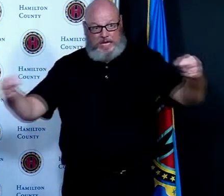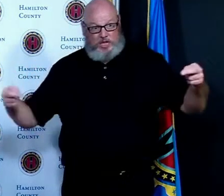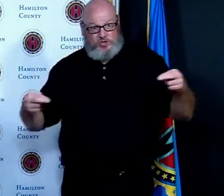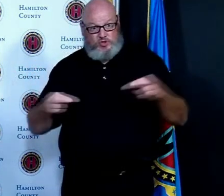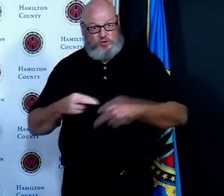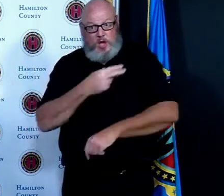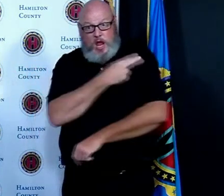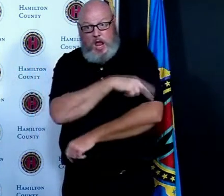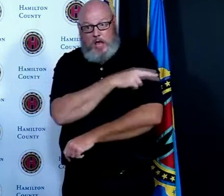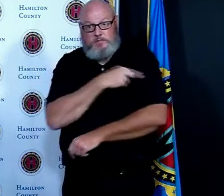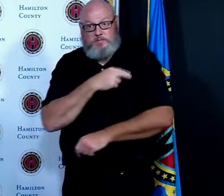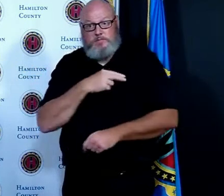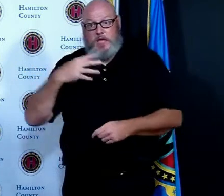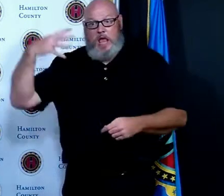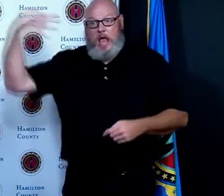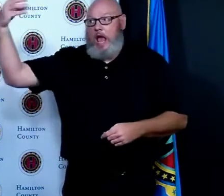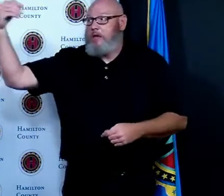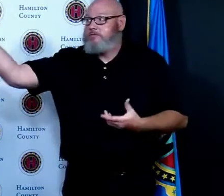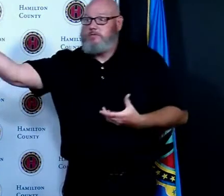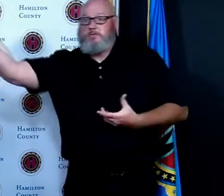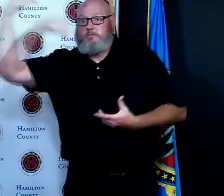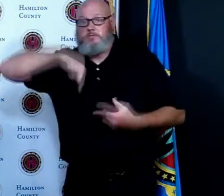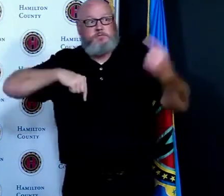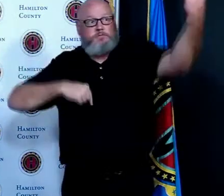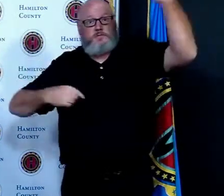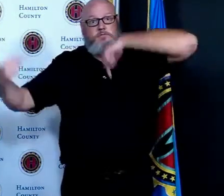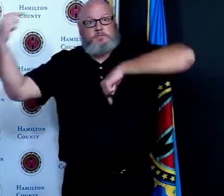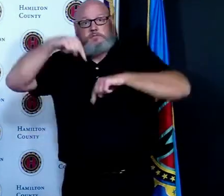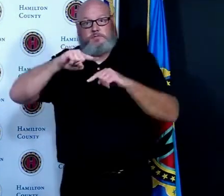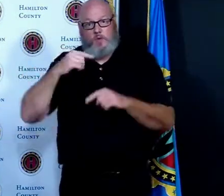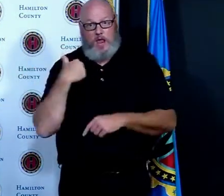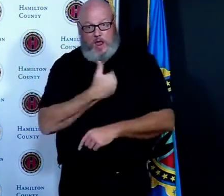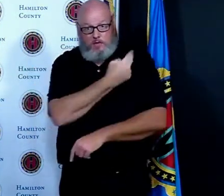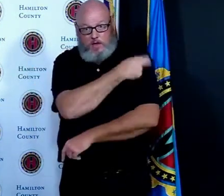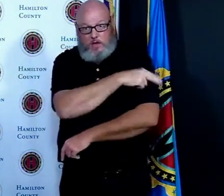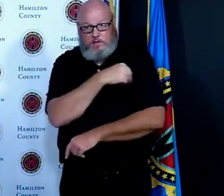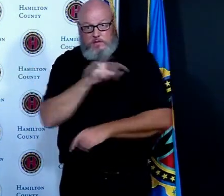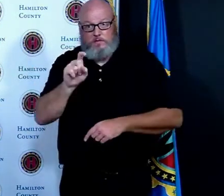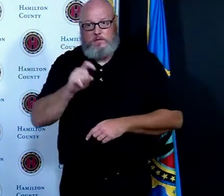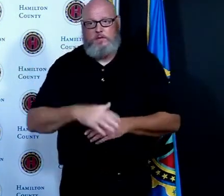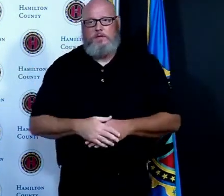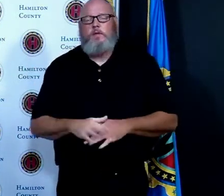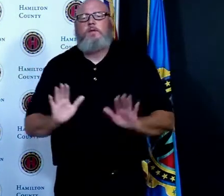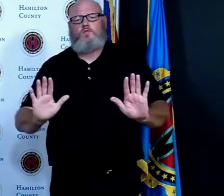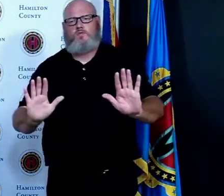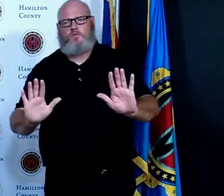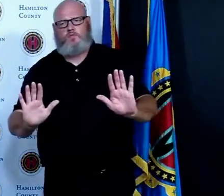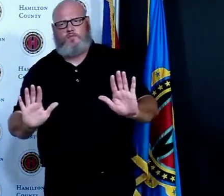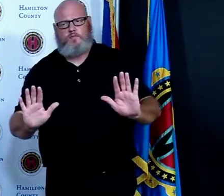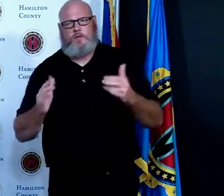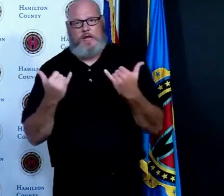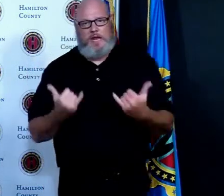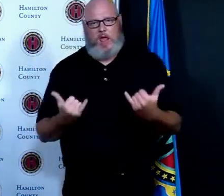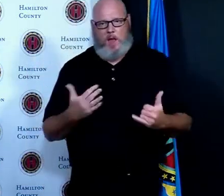of Hamilton County this current snapshot based on the individuals that my team has control over the